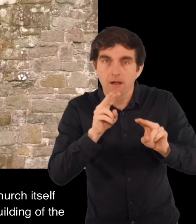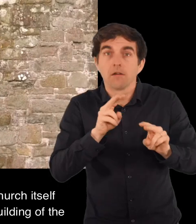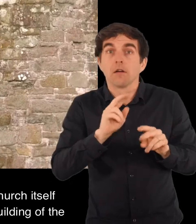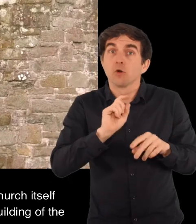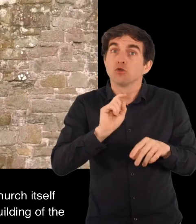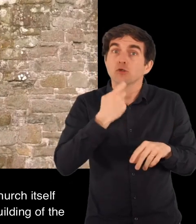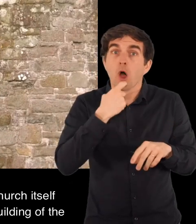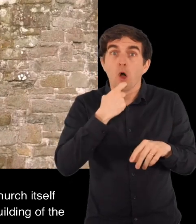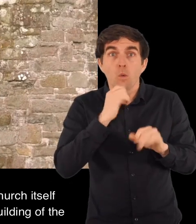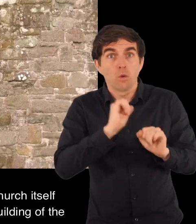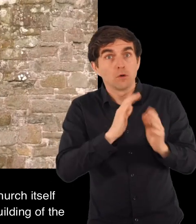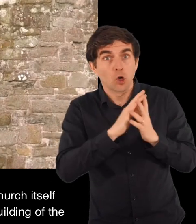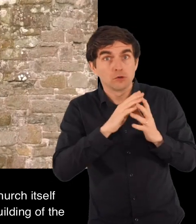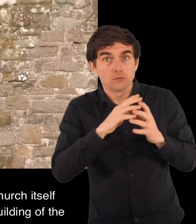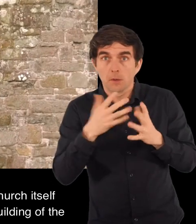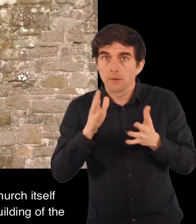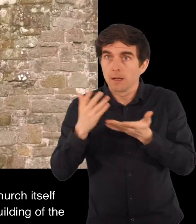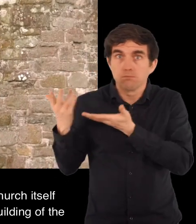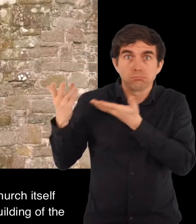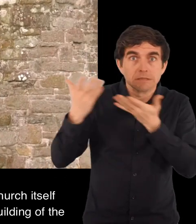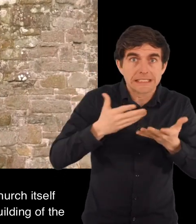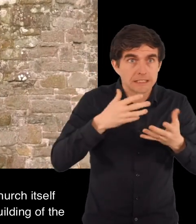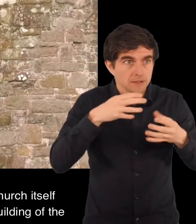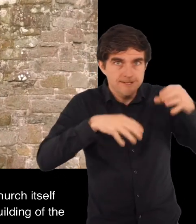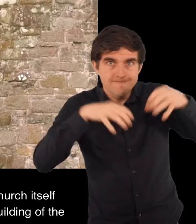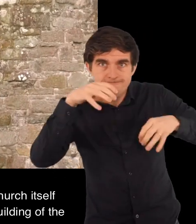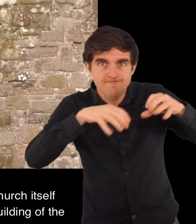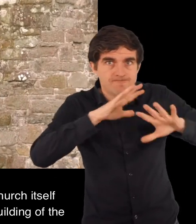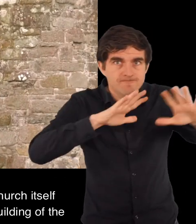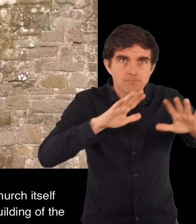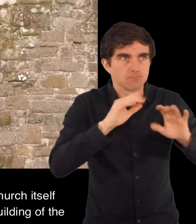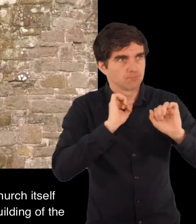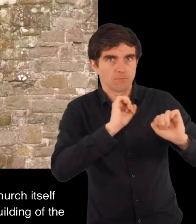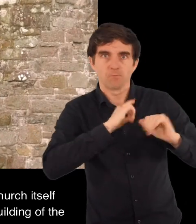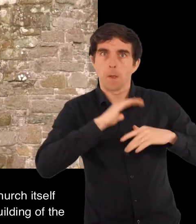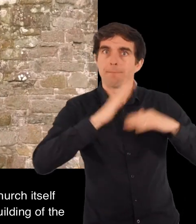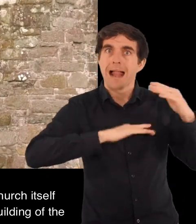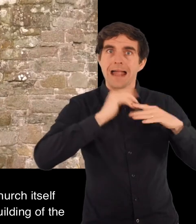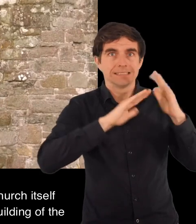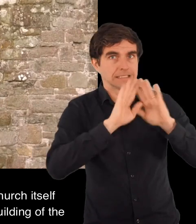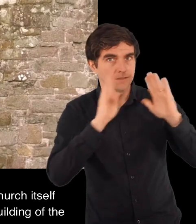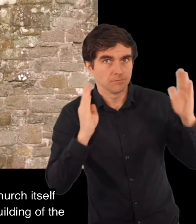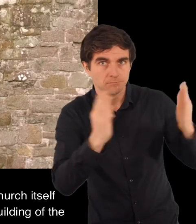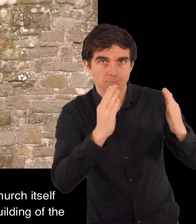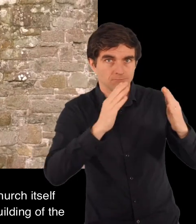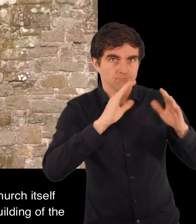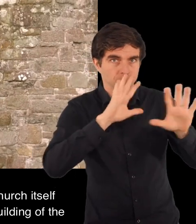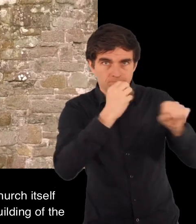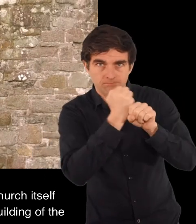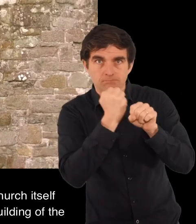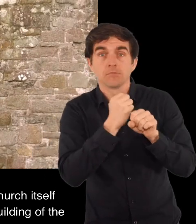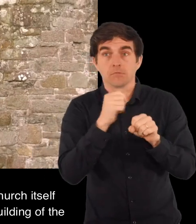destroyed. The stone from the church itself was brought in and used for the building of the